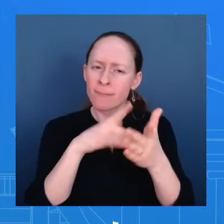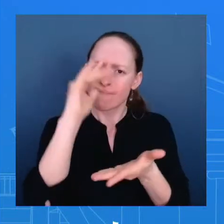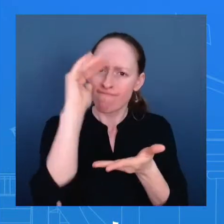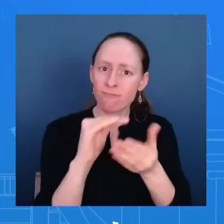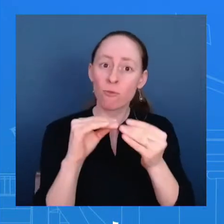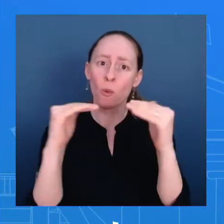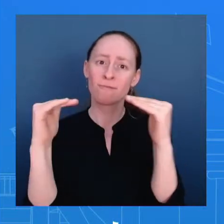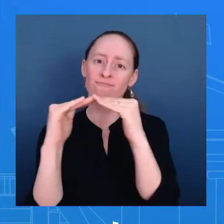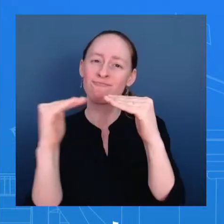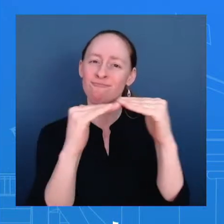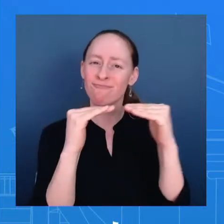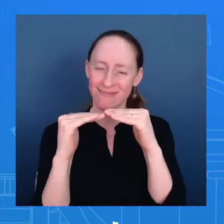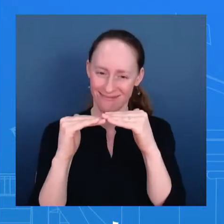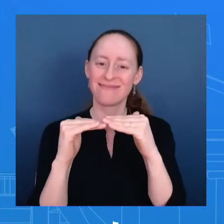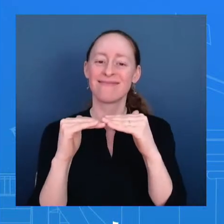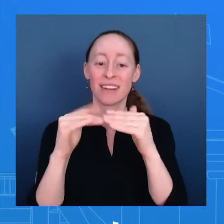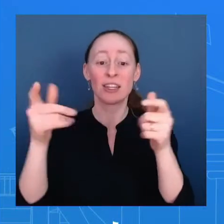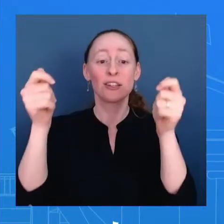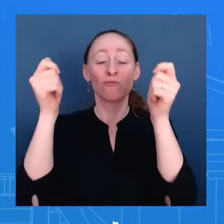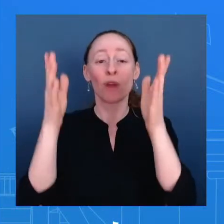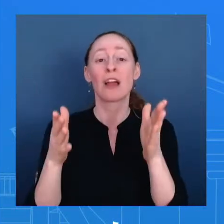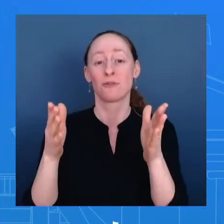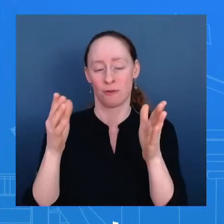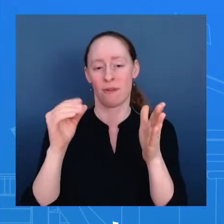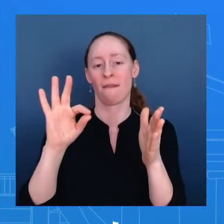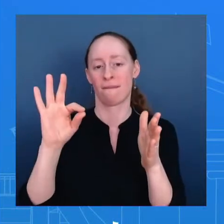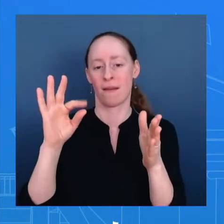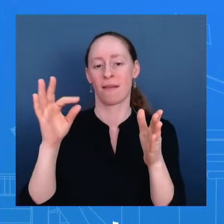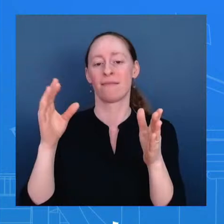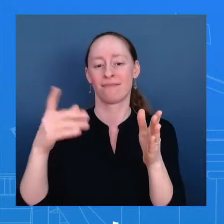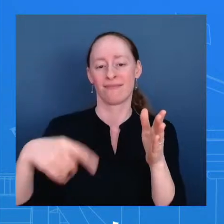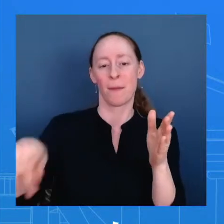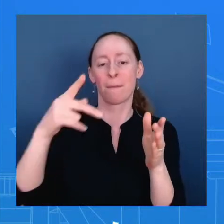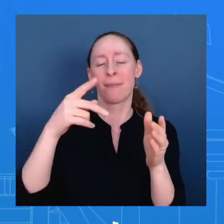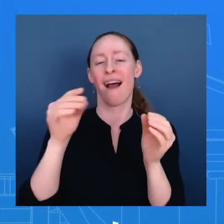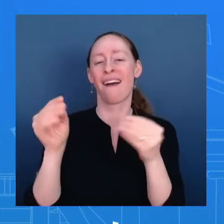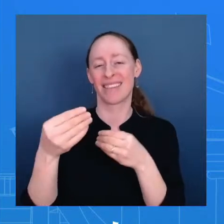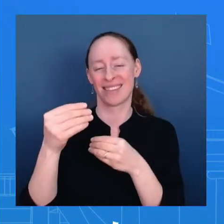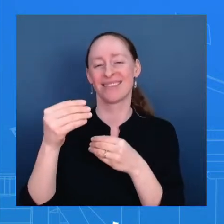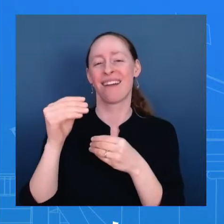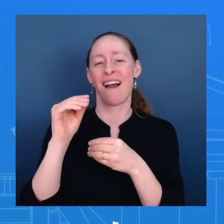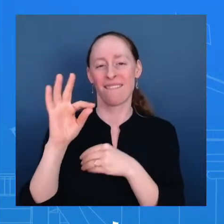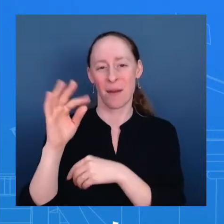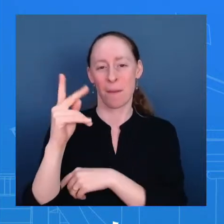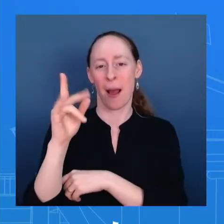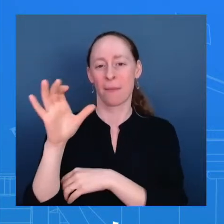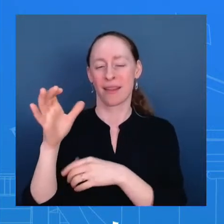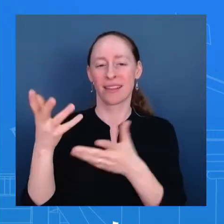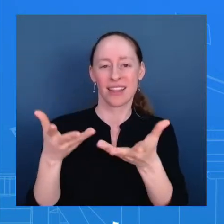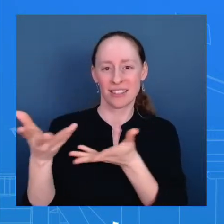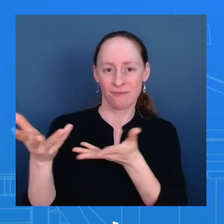the former Mayor of Columbia, South Carolina, Mayor Steve Benjamin. Thank you so much for coming again. Mr. Benjamin: All right. Ms. Jean-Pierre: The podium is yours.